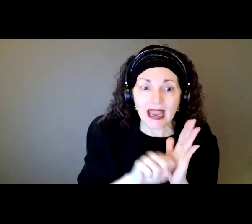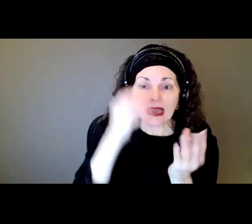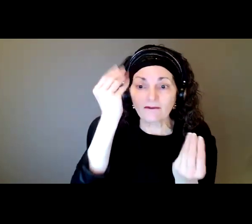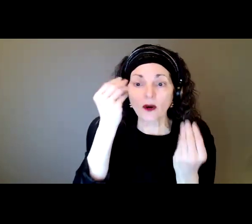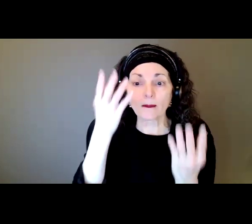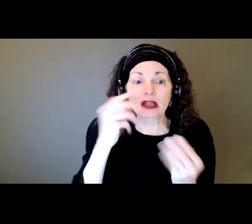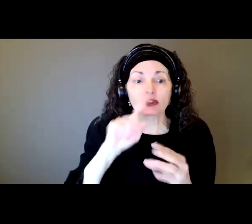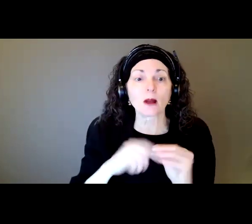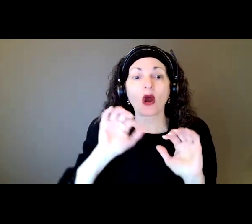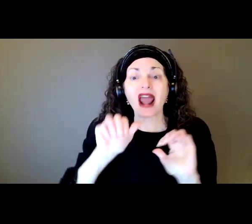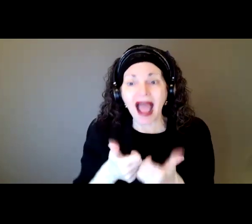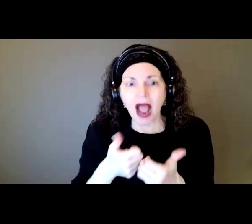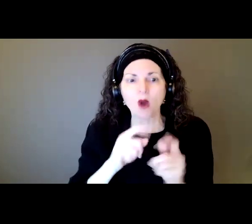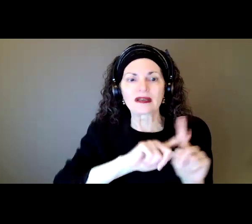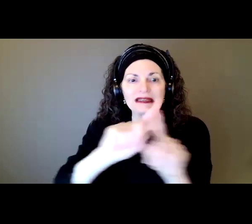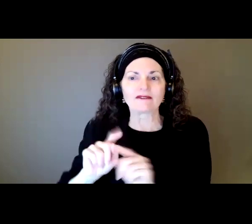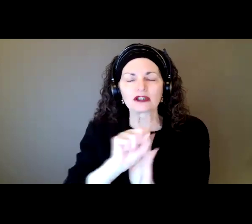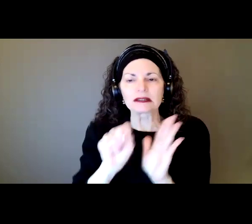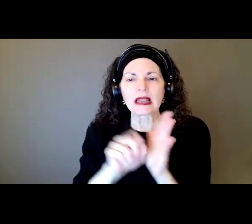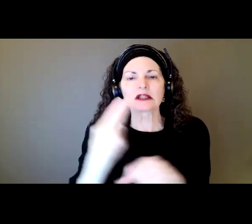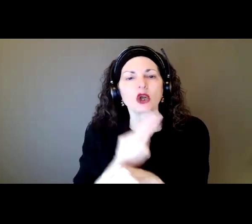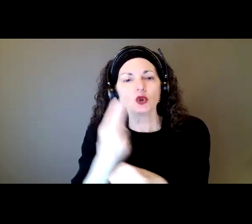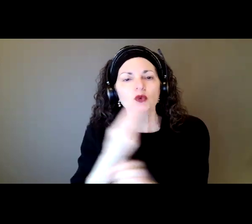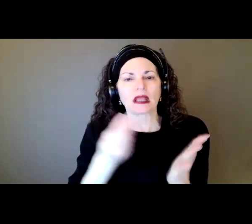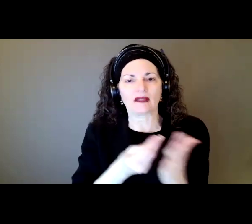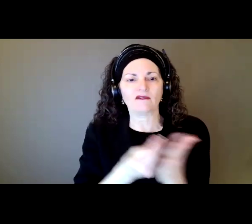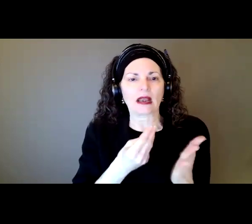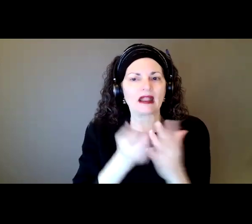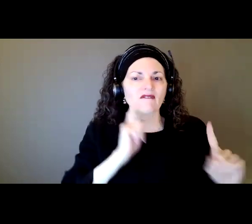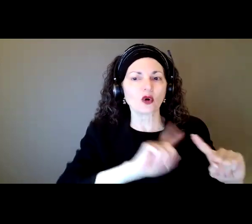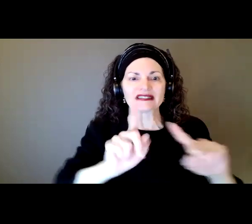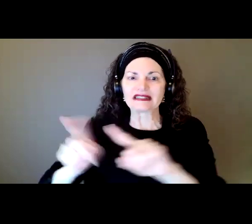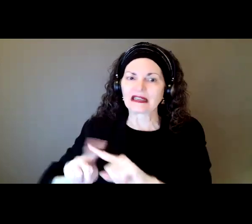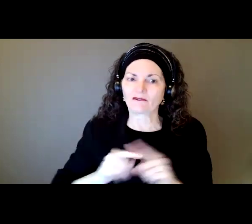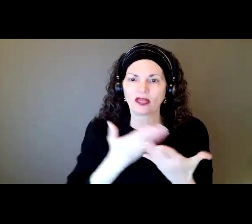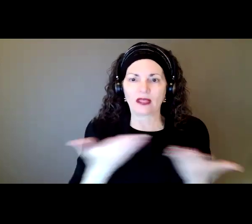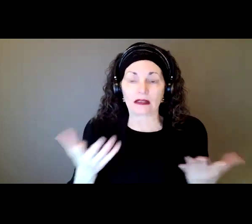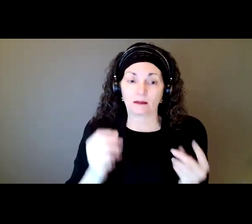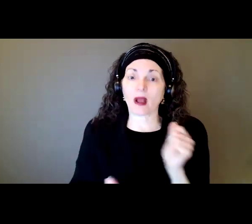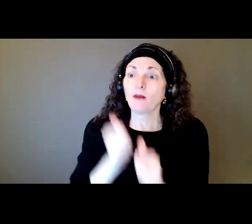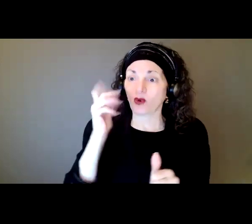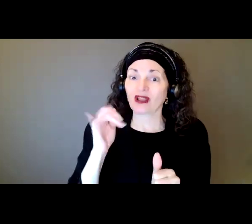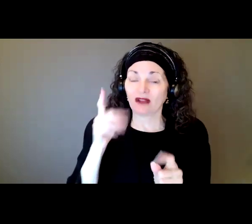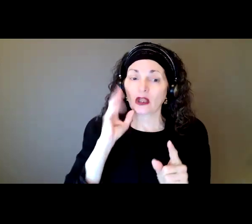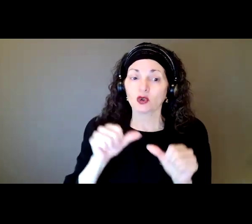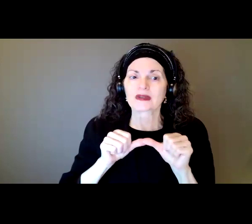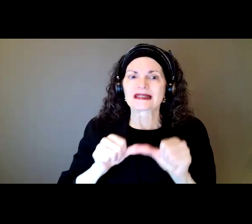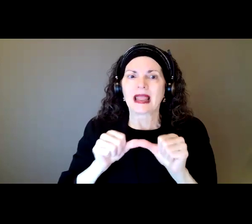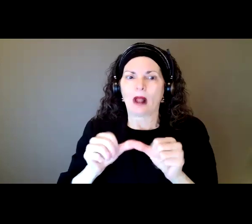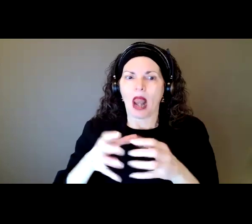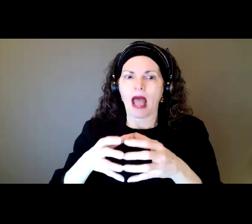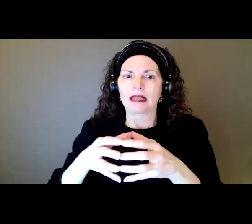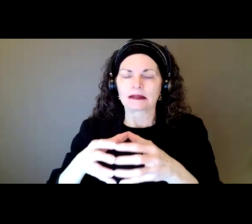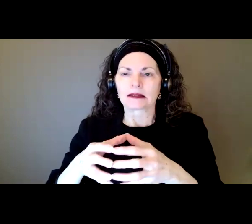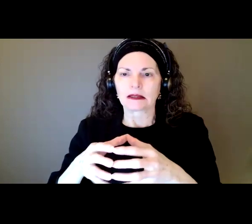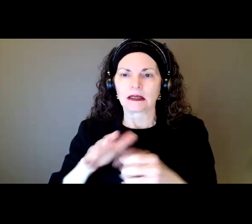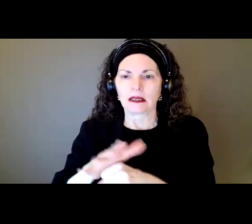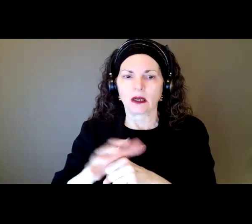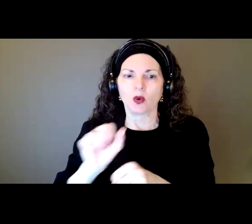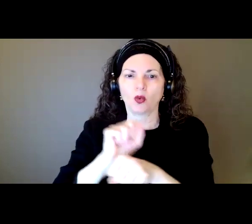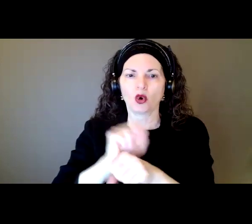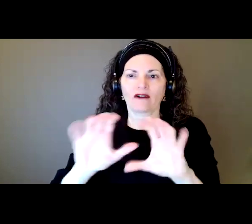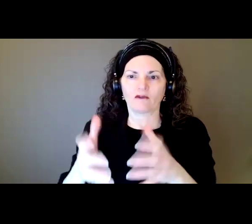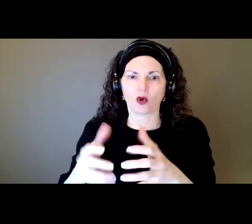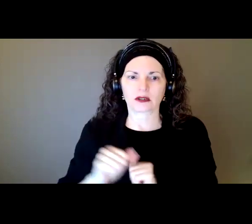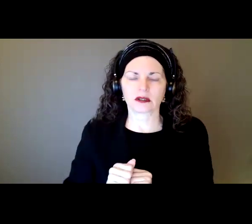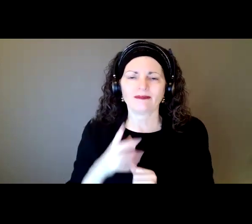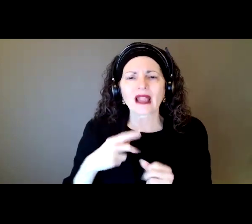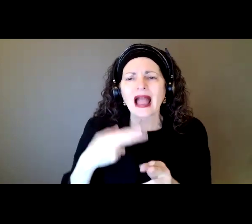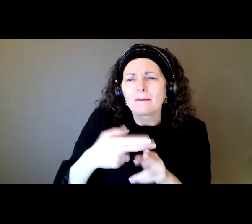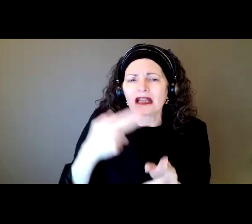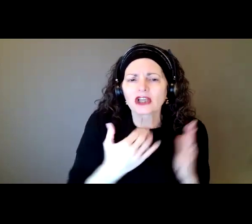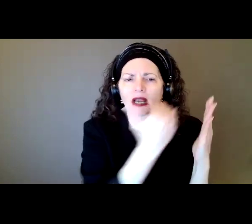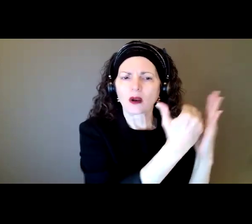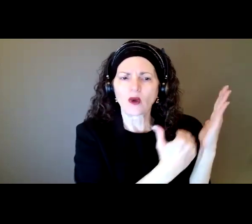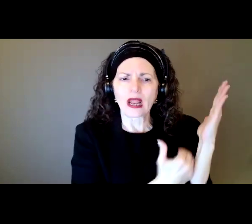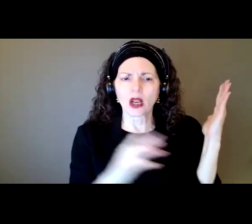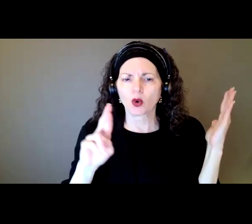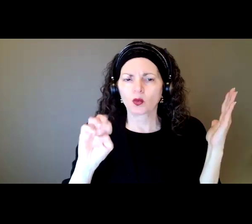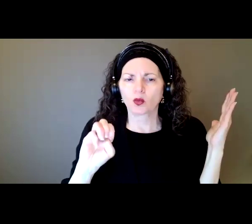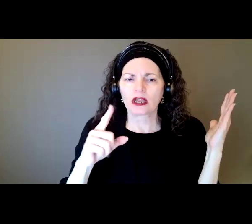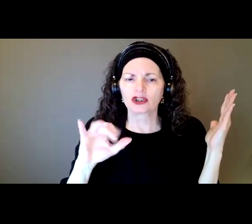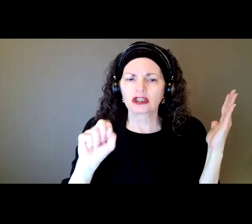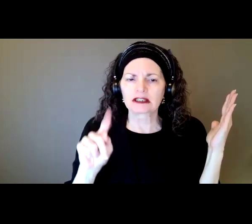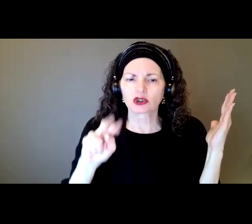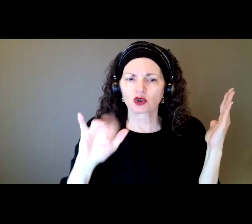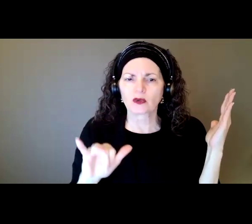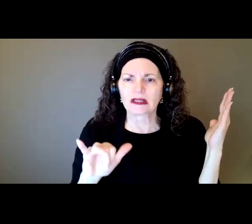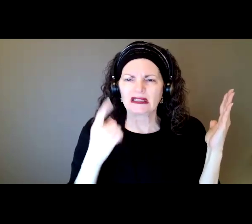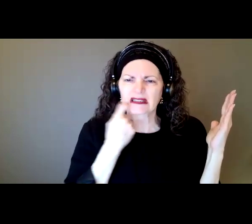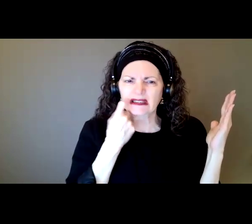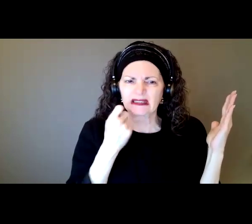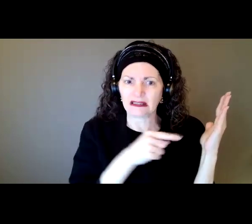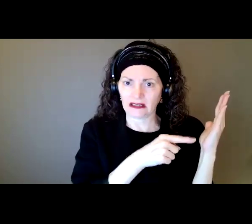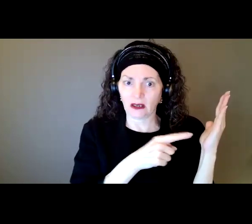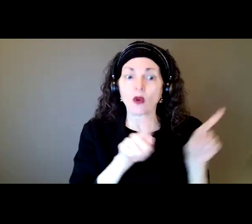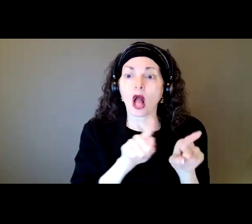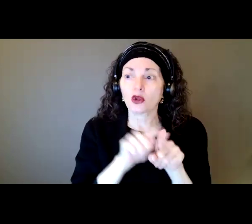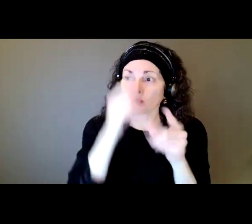for a whole host of things, but really premier among them being stabilization of the workforce. I mentioned to registries a minute ago. We also issued a separate piece of guidance, an informational bulletin, late last year